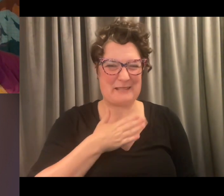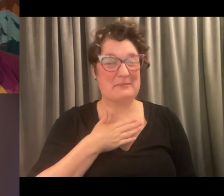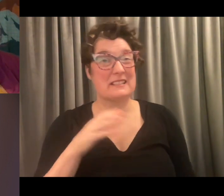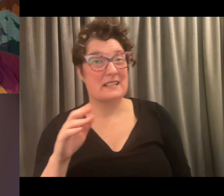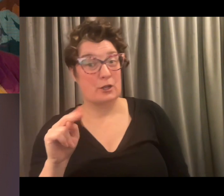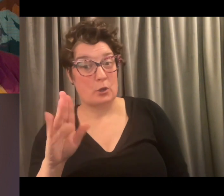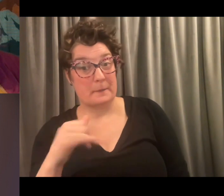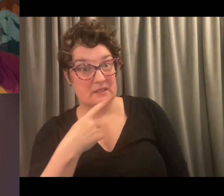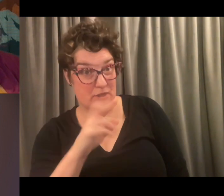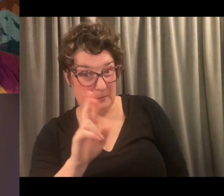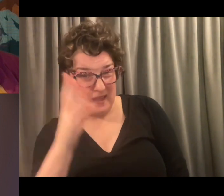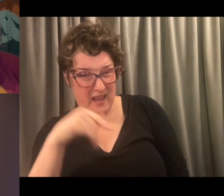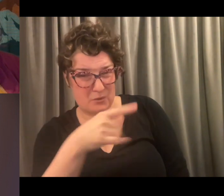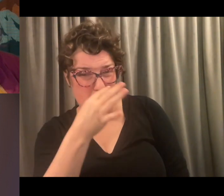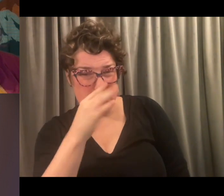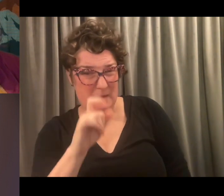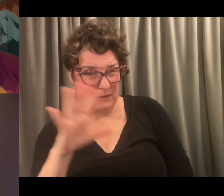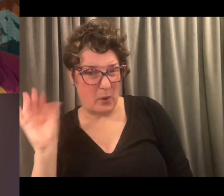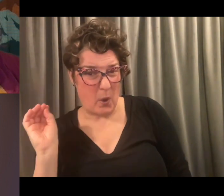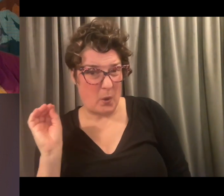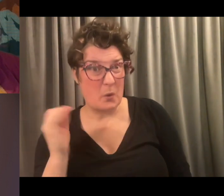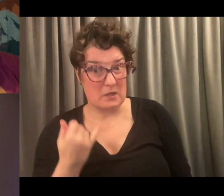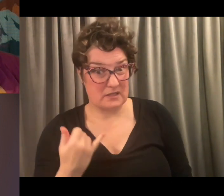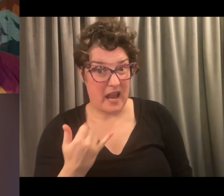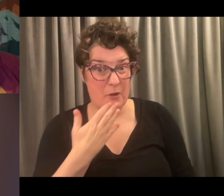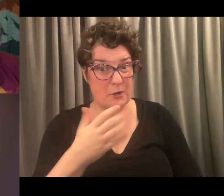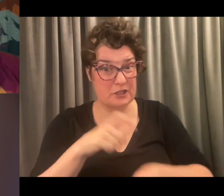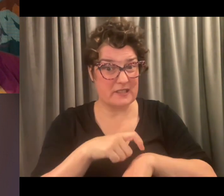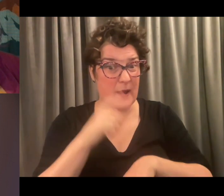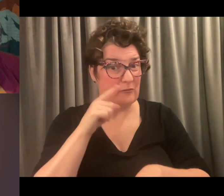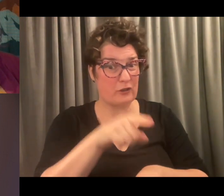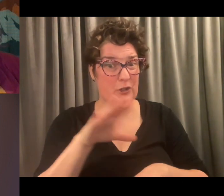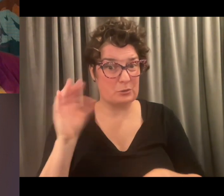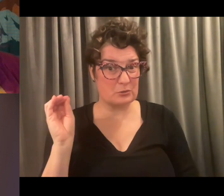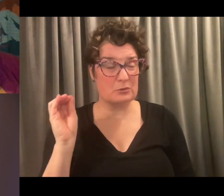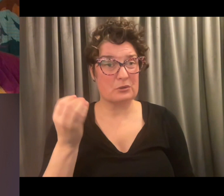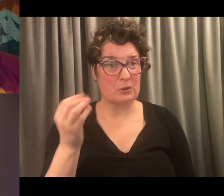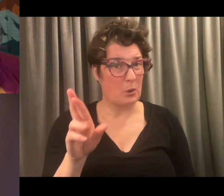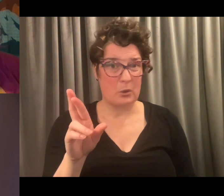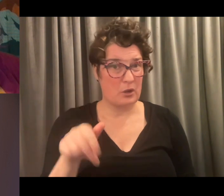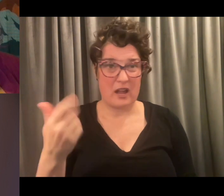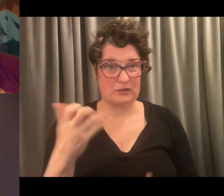Is this a good transition time or is there anything else you wanna say? Never: Yeah, yeah,